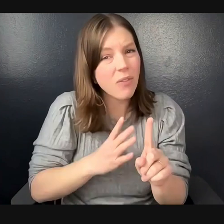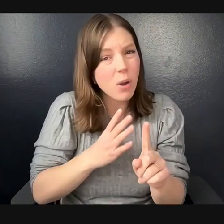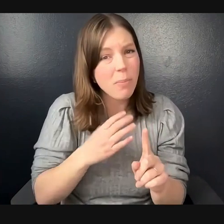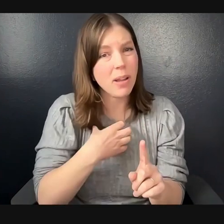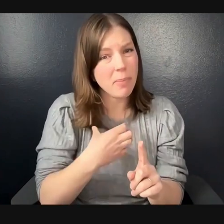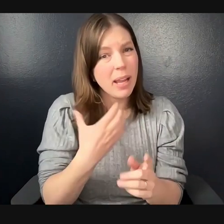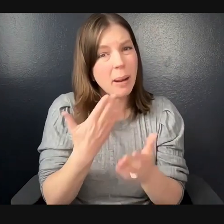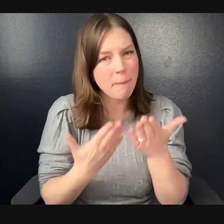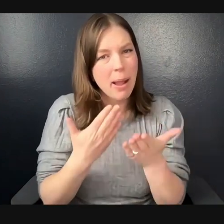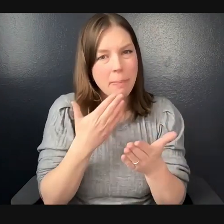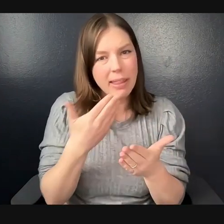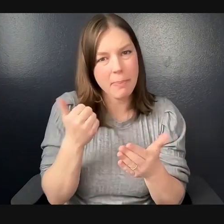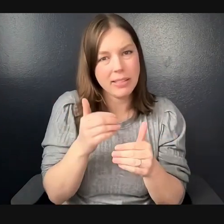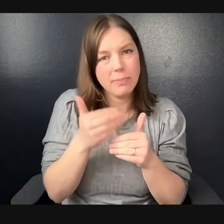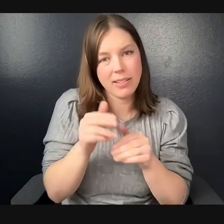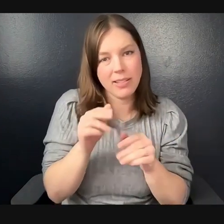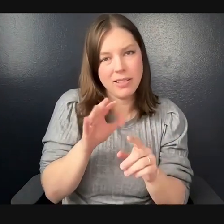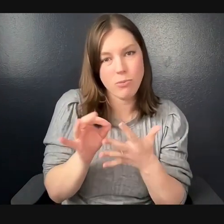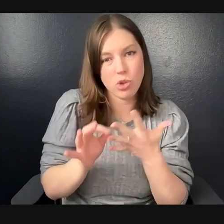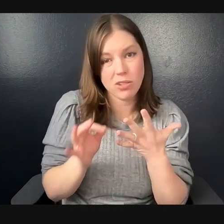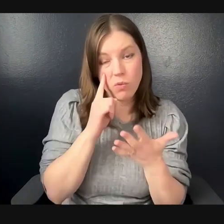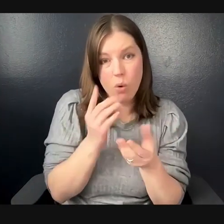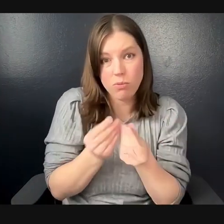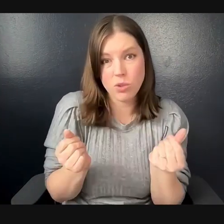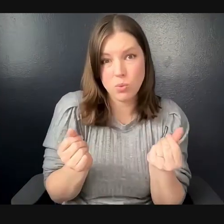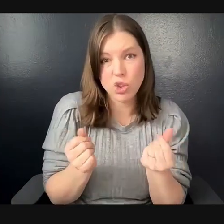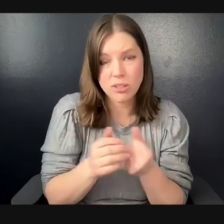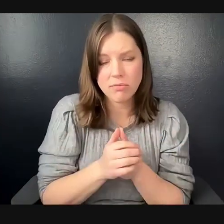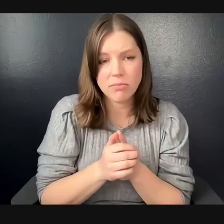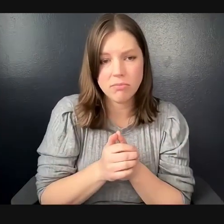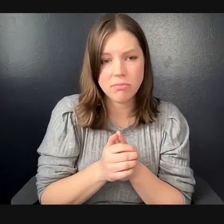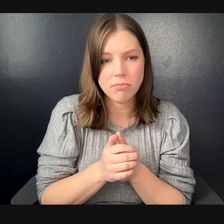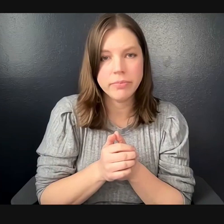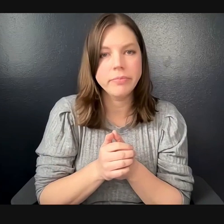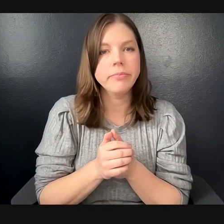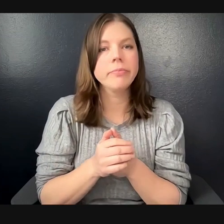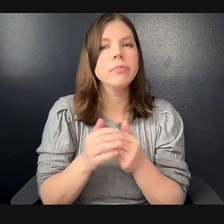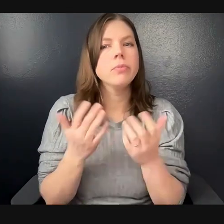So filing a complaint may be their best next step to reach a resolution.